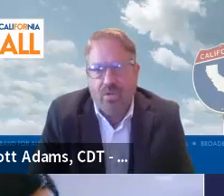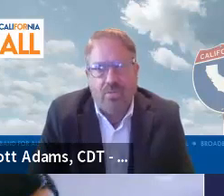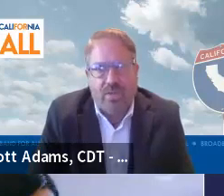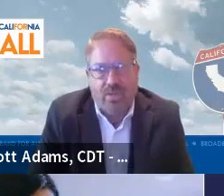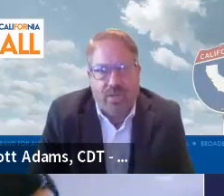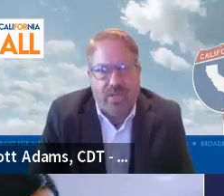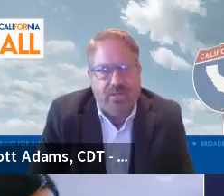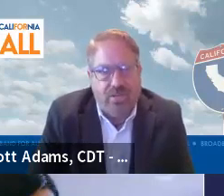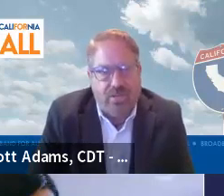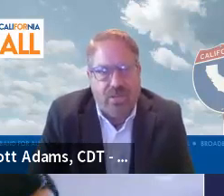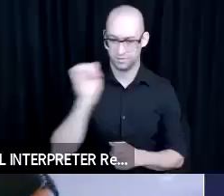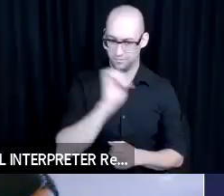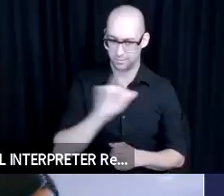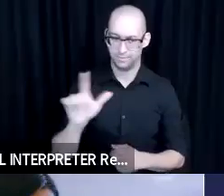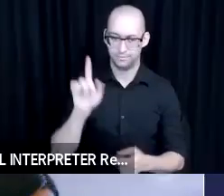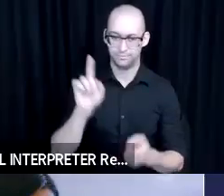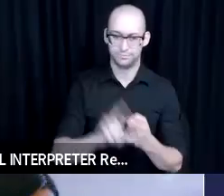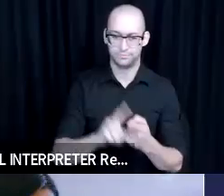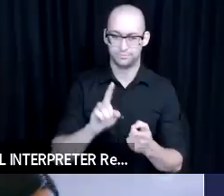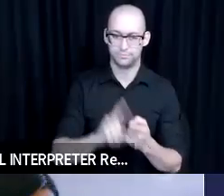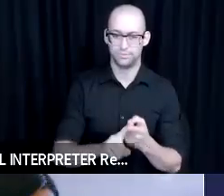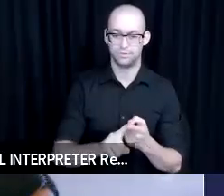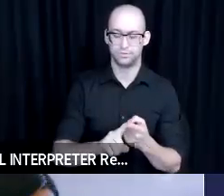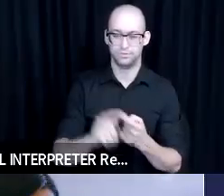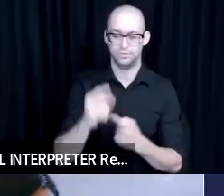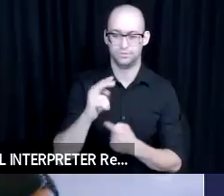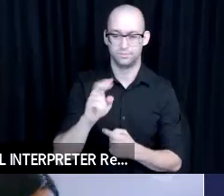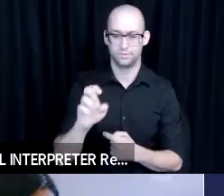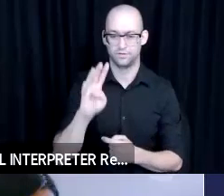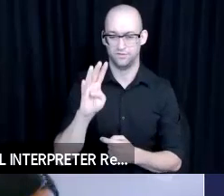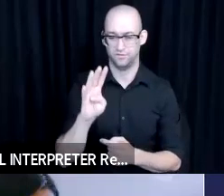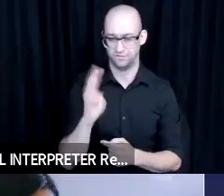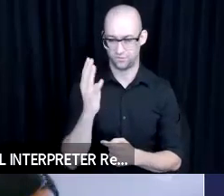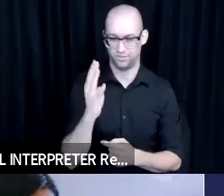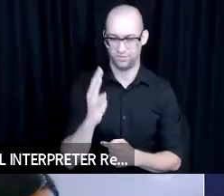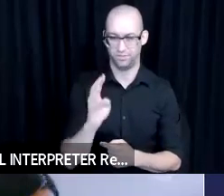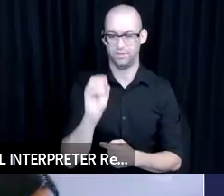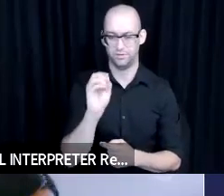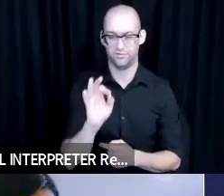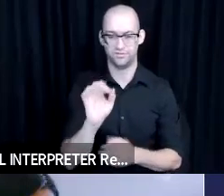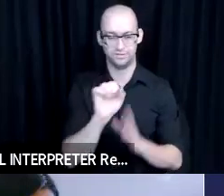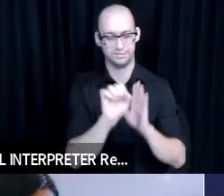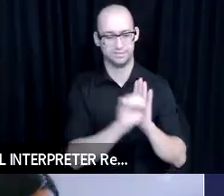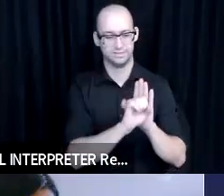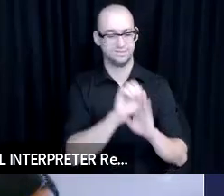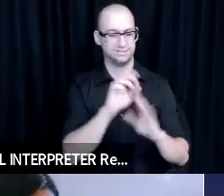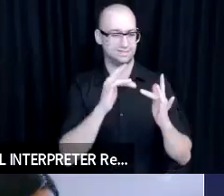Welcome everybody to the fourth of the state’s digital equity and BEAD Tribal